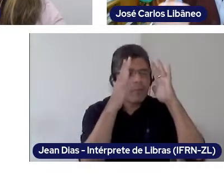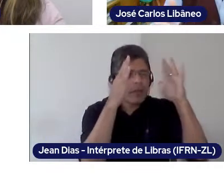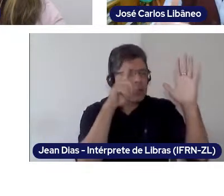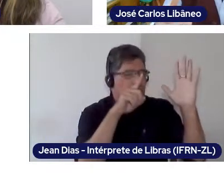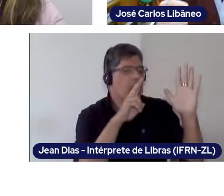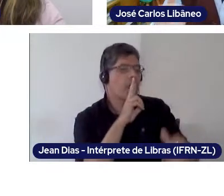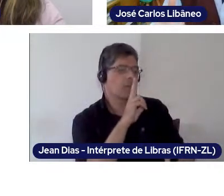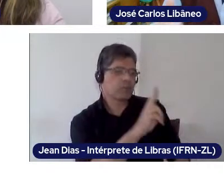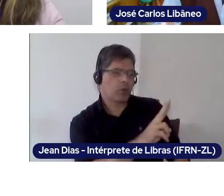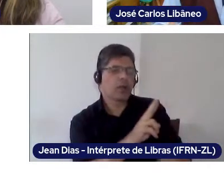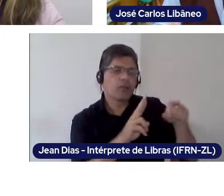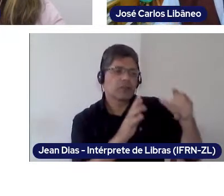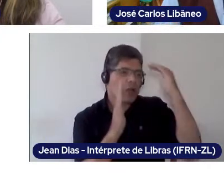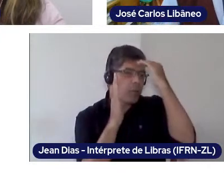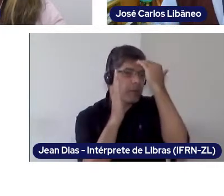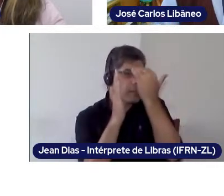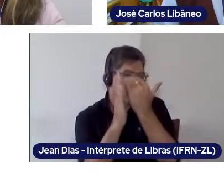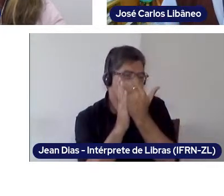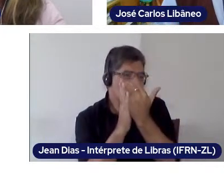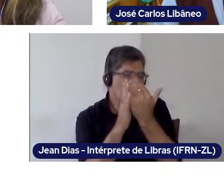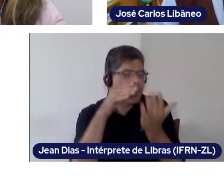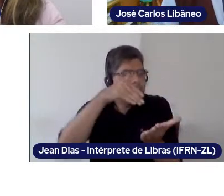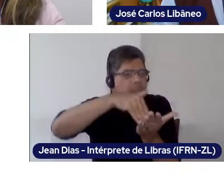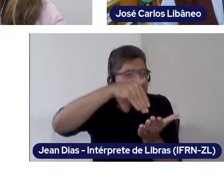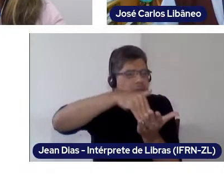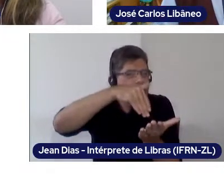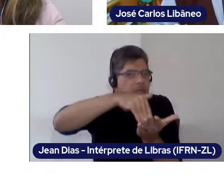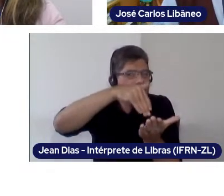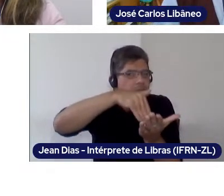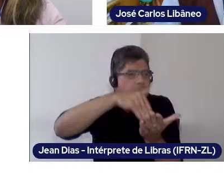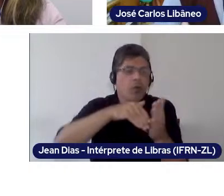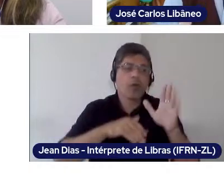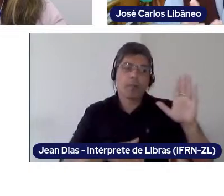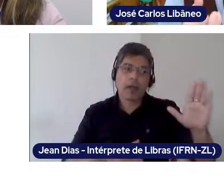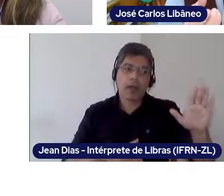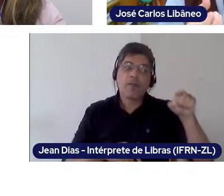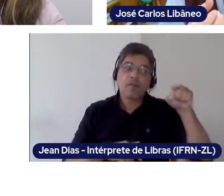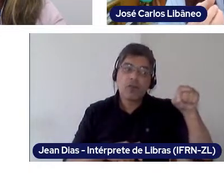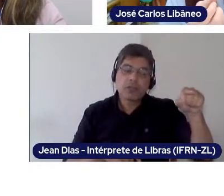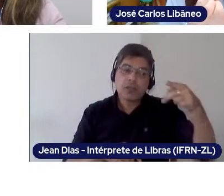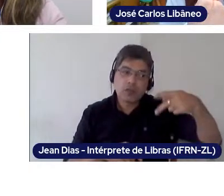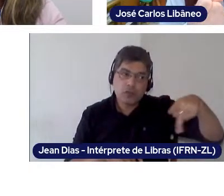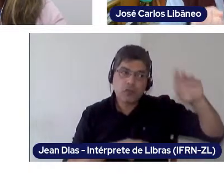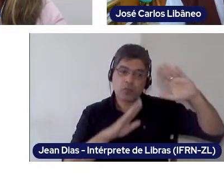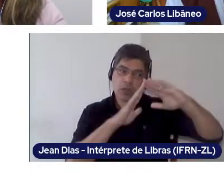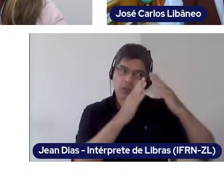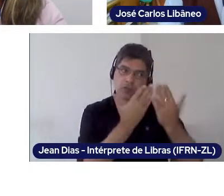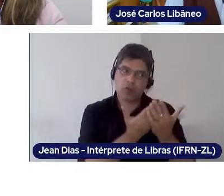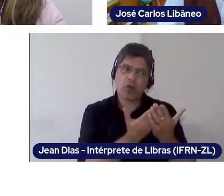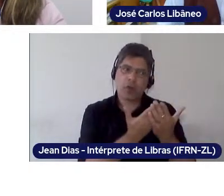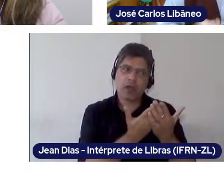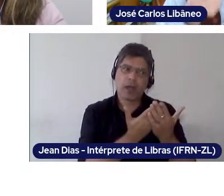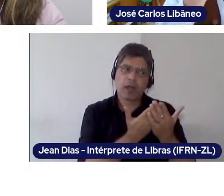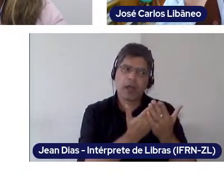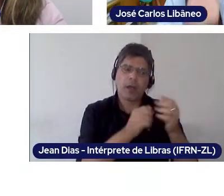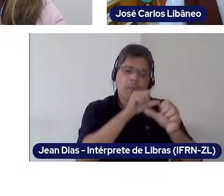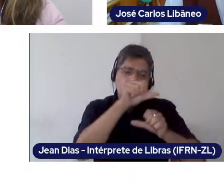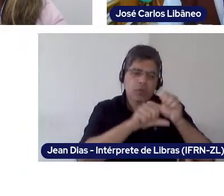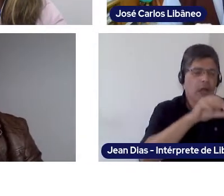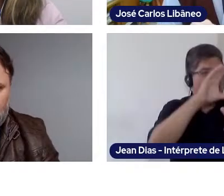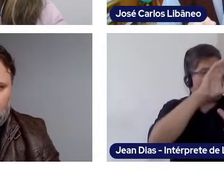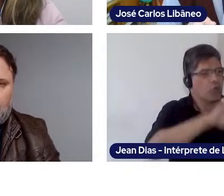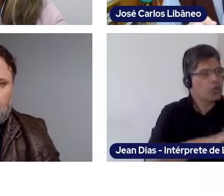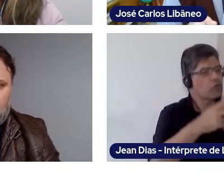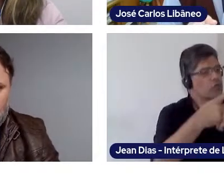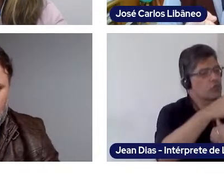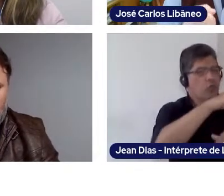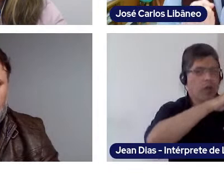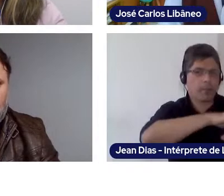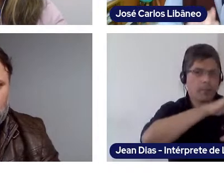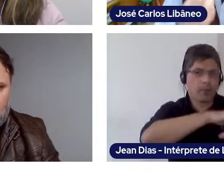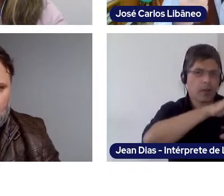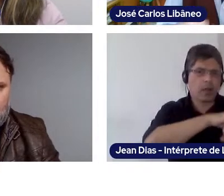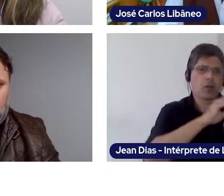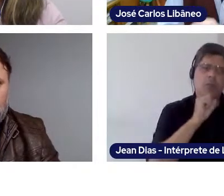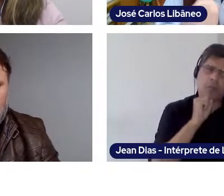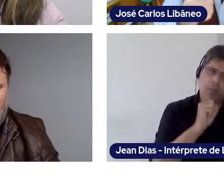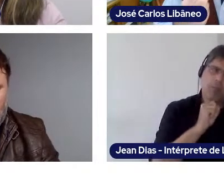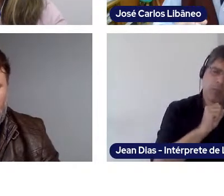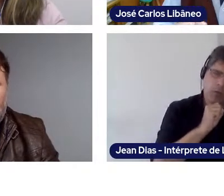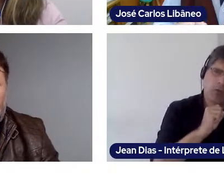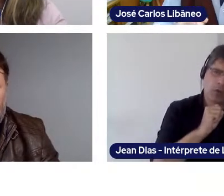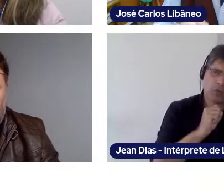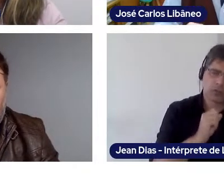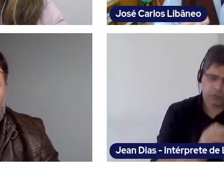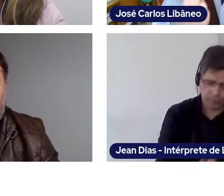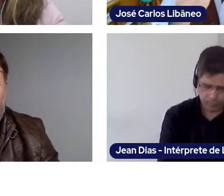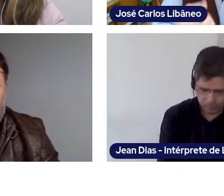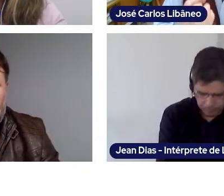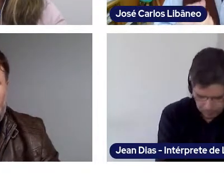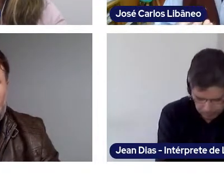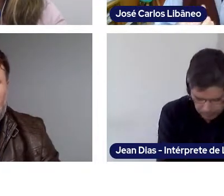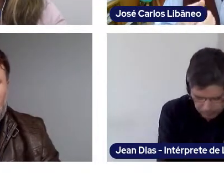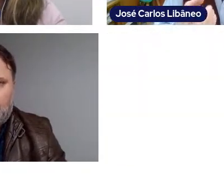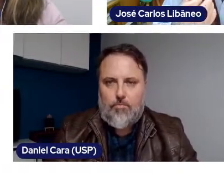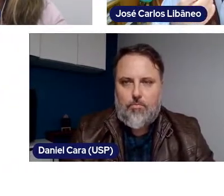but focus mainly on what your school can do to take ownership of the school curriculum. Cause it is the curriculum